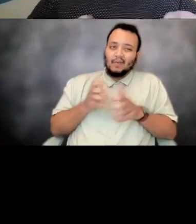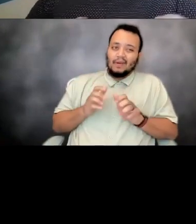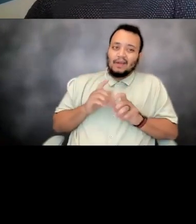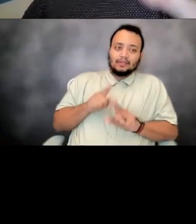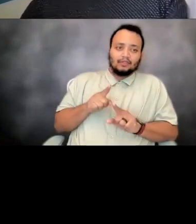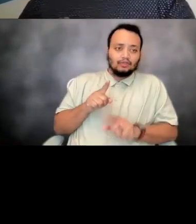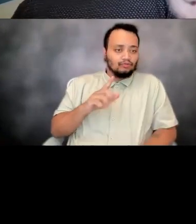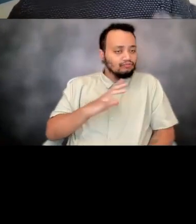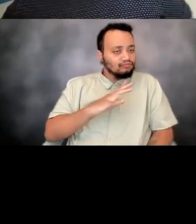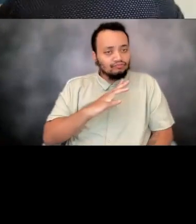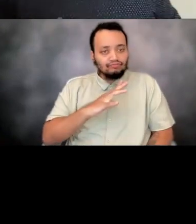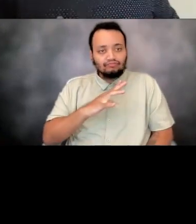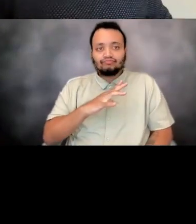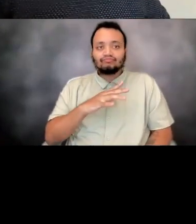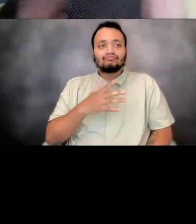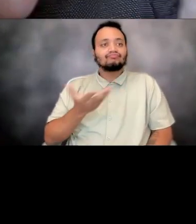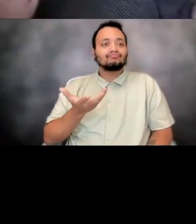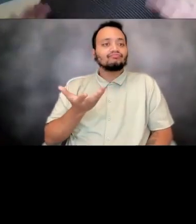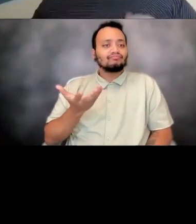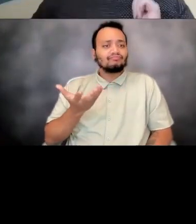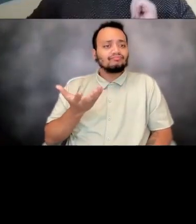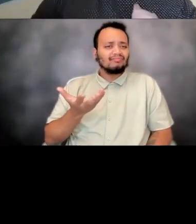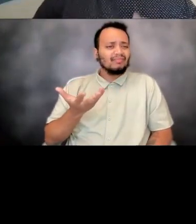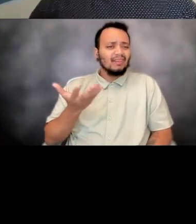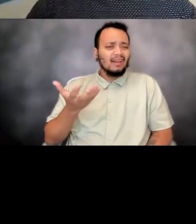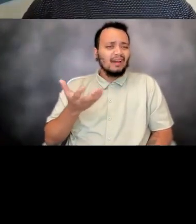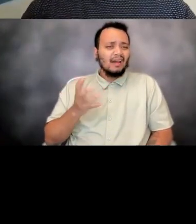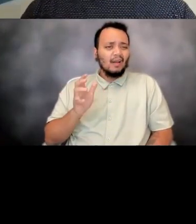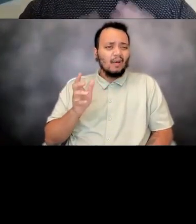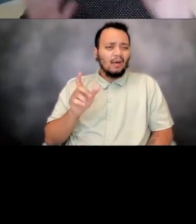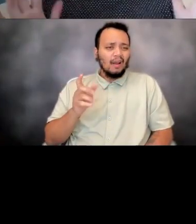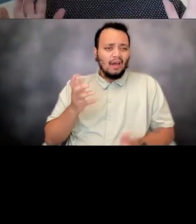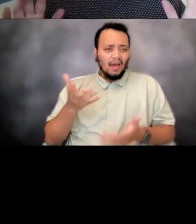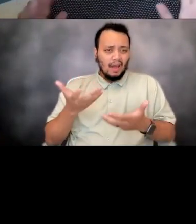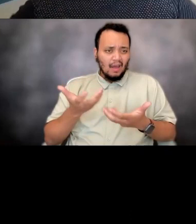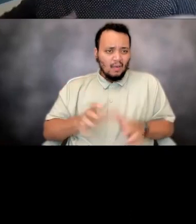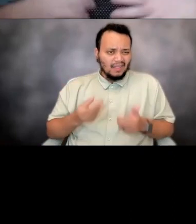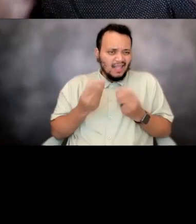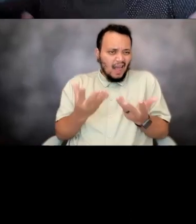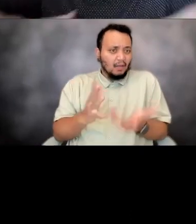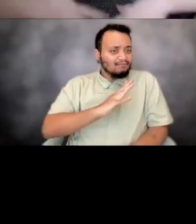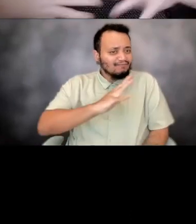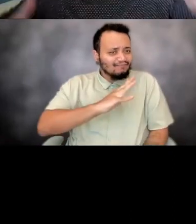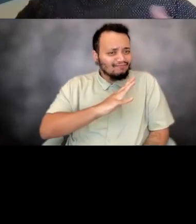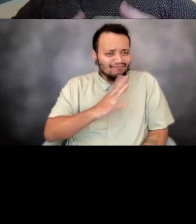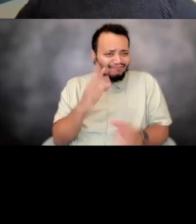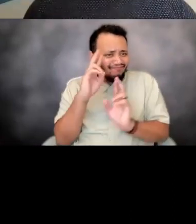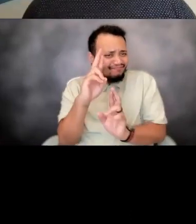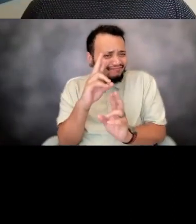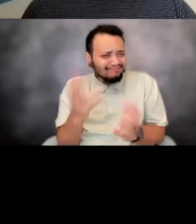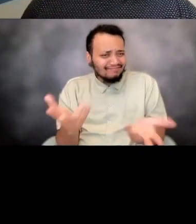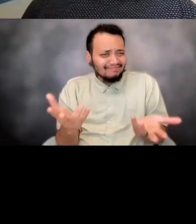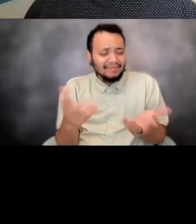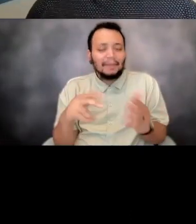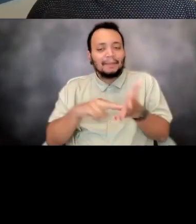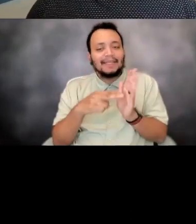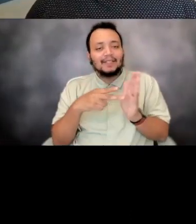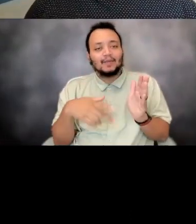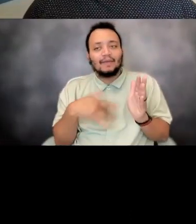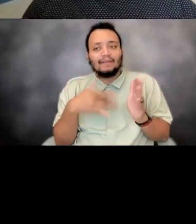I love when people say, "I don't wanna talk, tell you that," you know, like it shows that you feel comfortable telling us no on things.